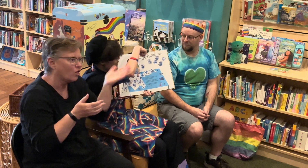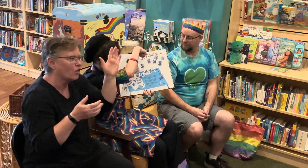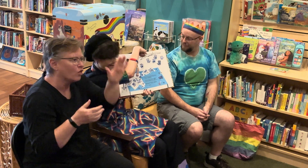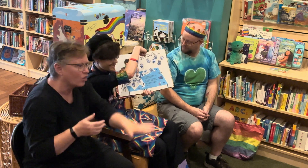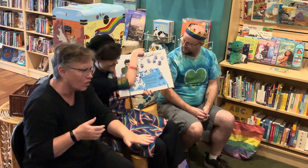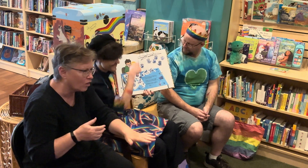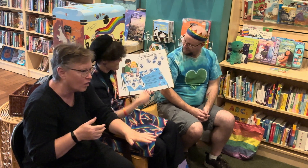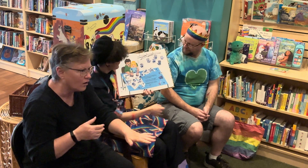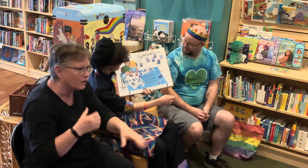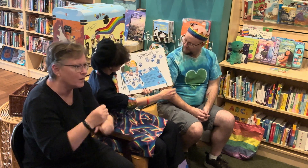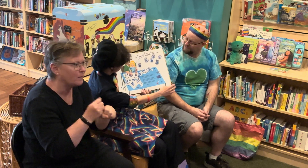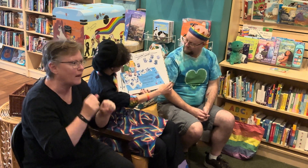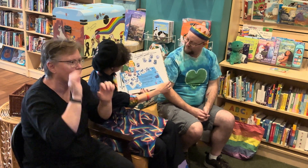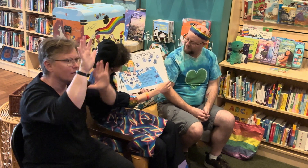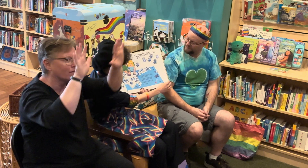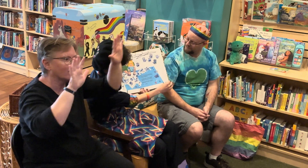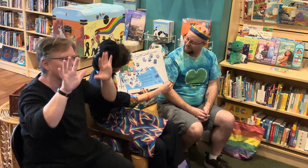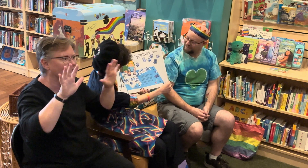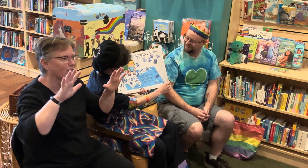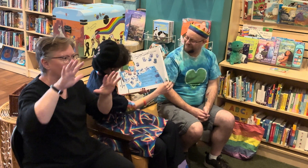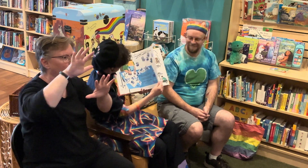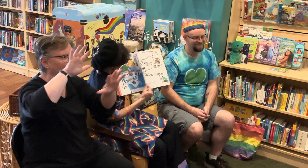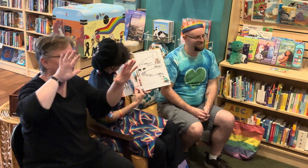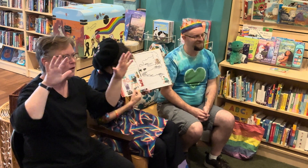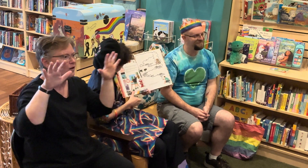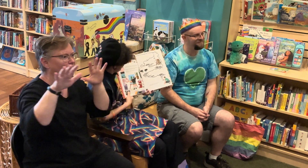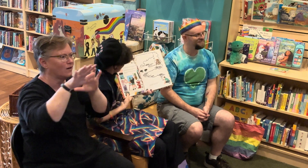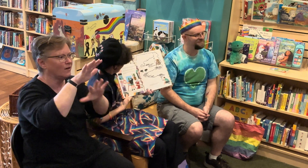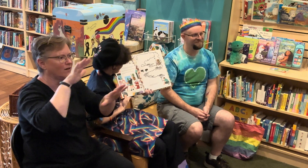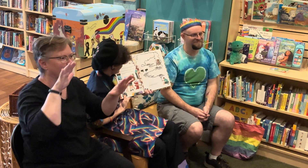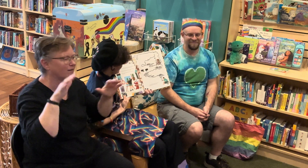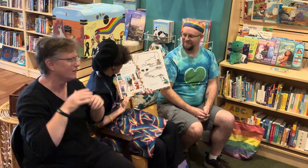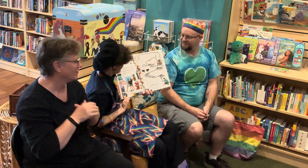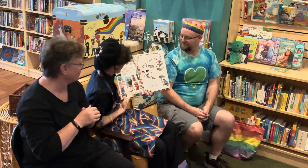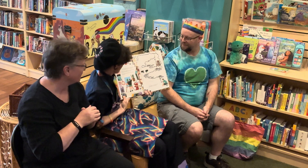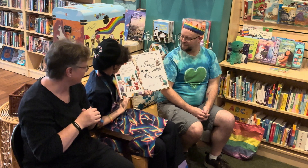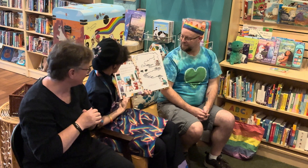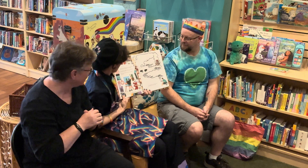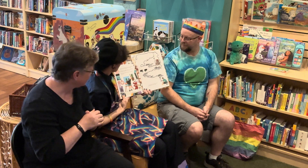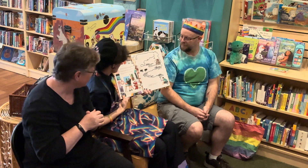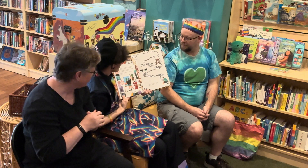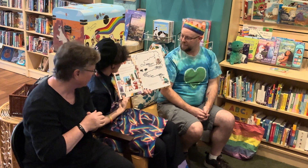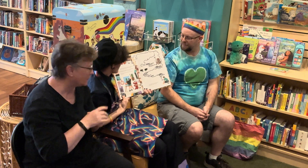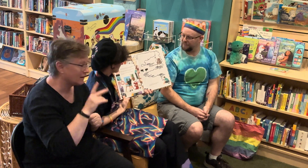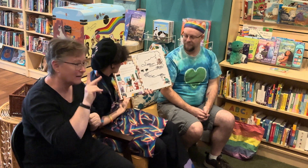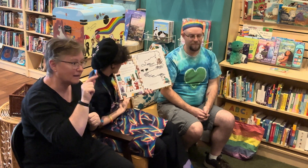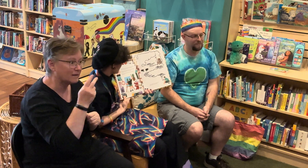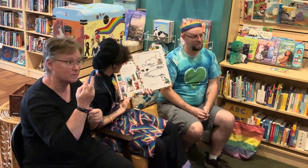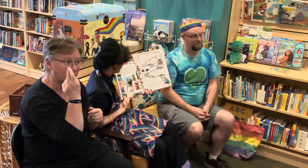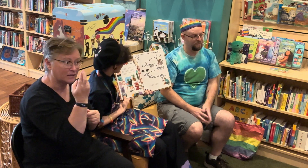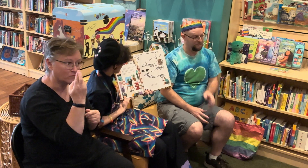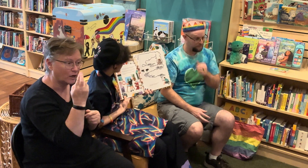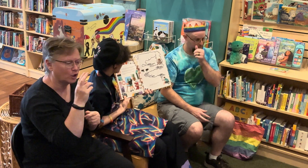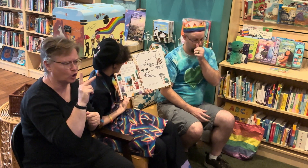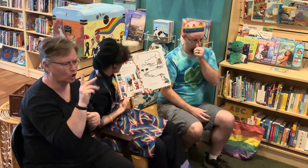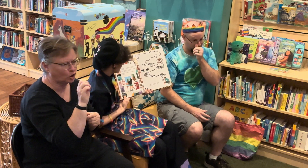mobile! Keith's best friend Kermit loved making things